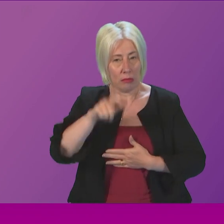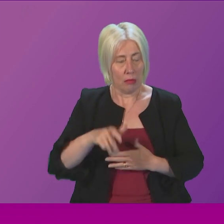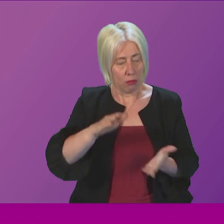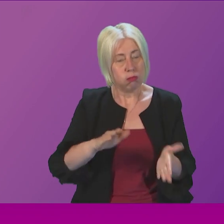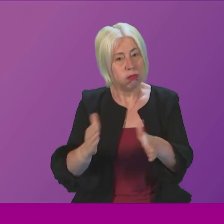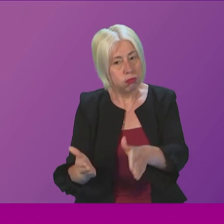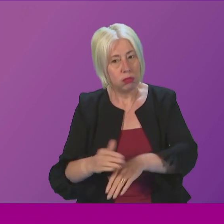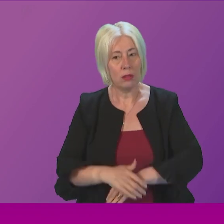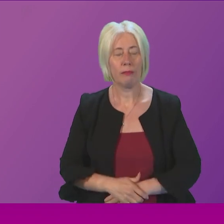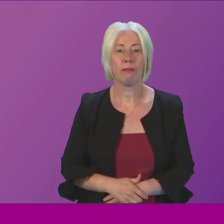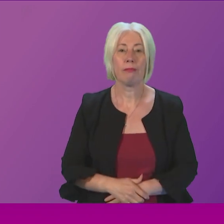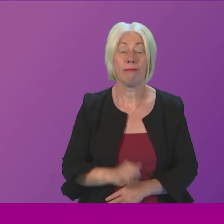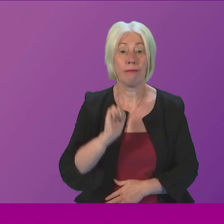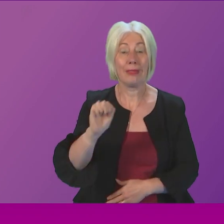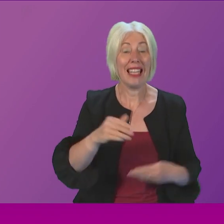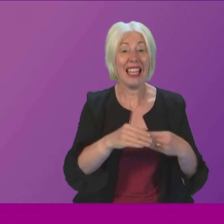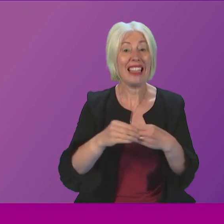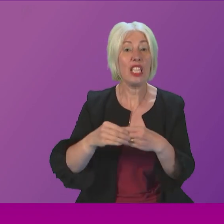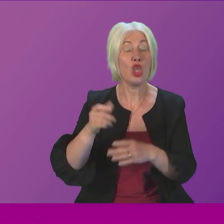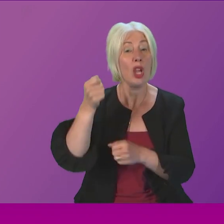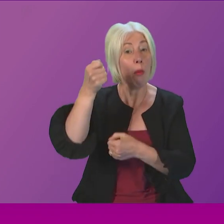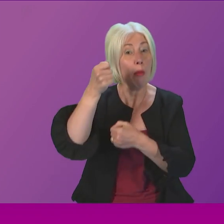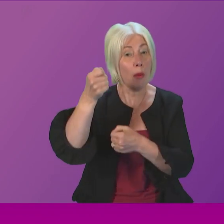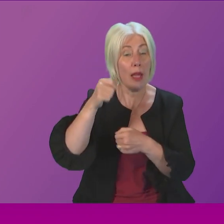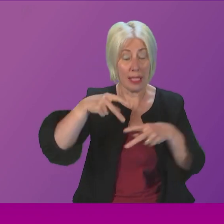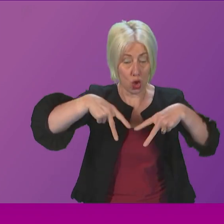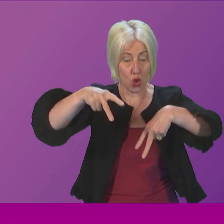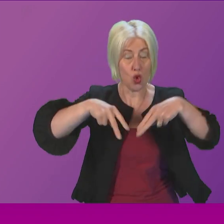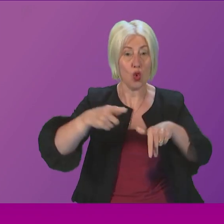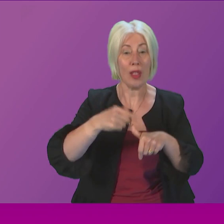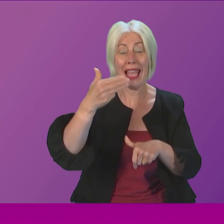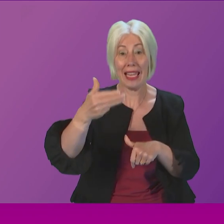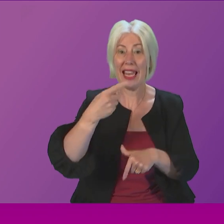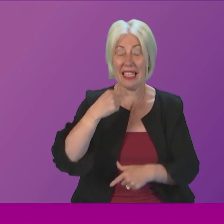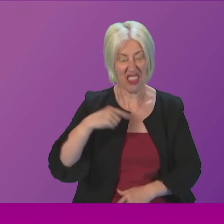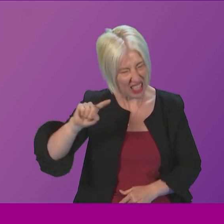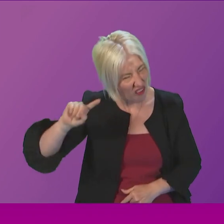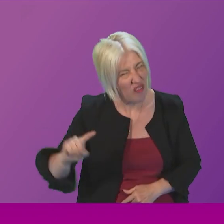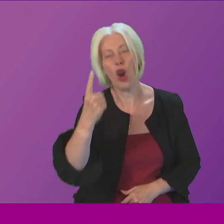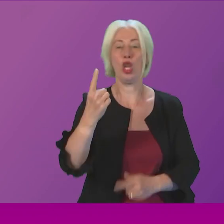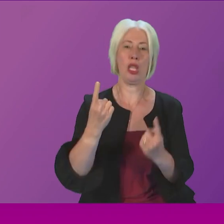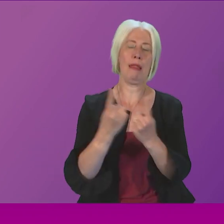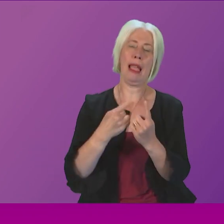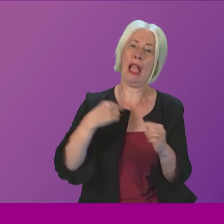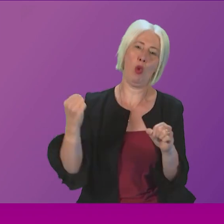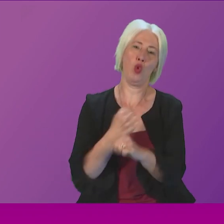During his leadership bid, Humza Yousaf claimed that dualling the A9 would be “the first thing I will do” in office.